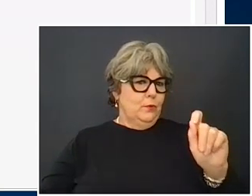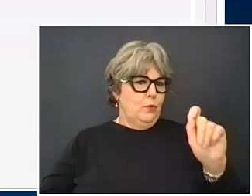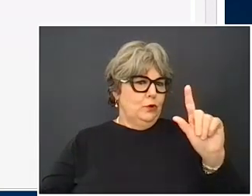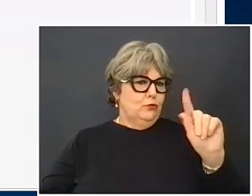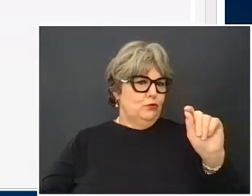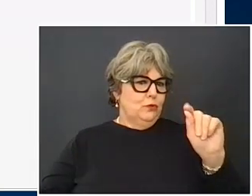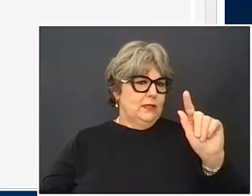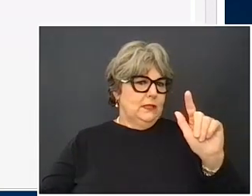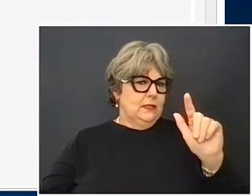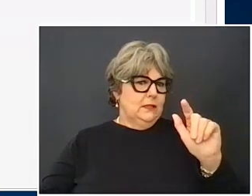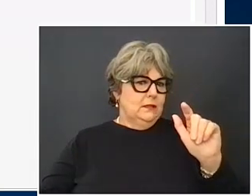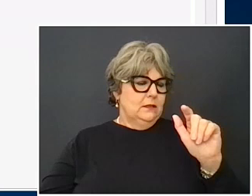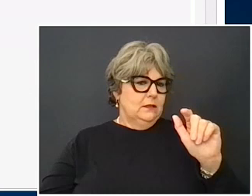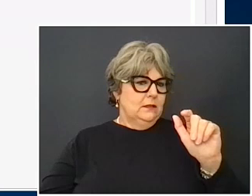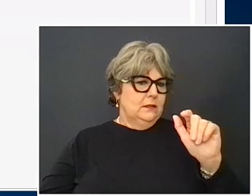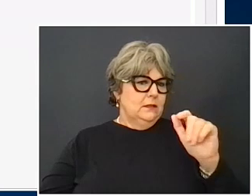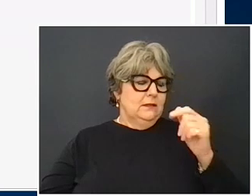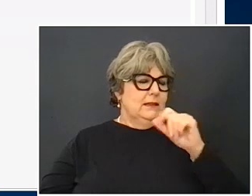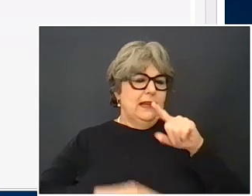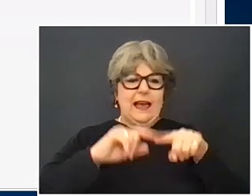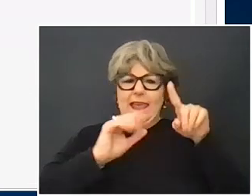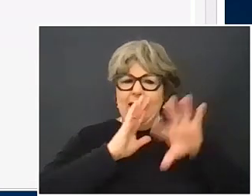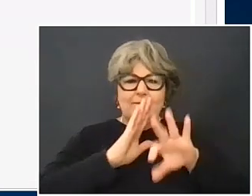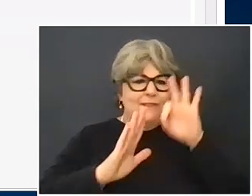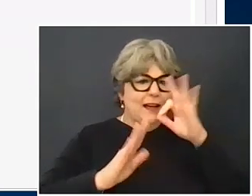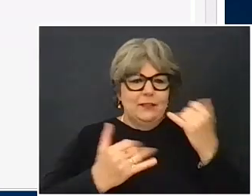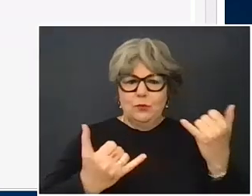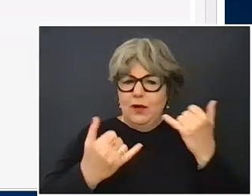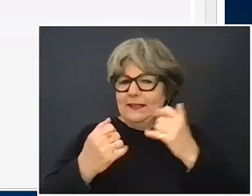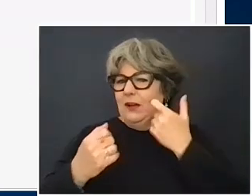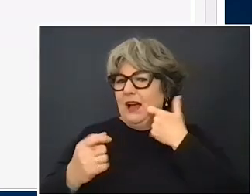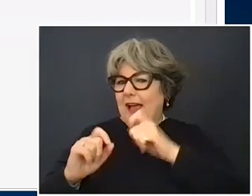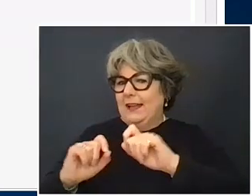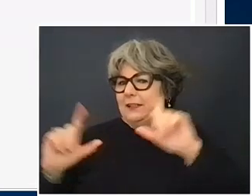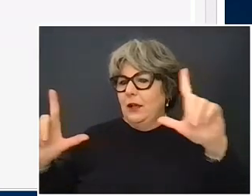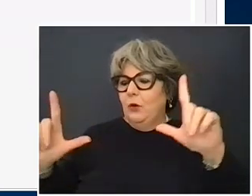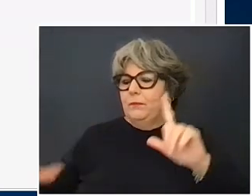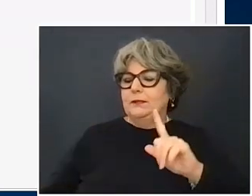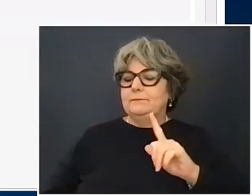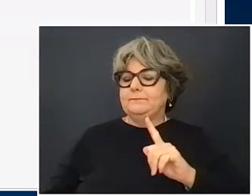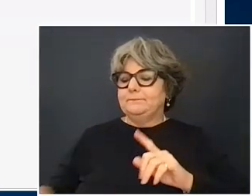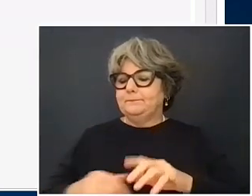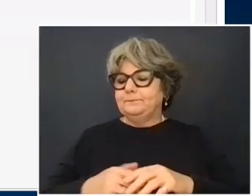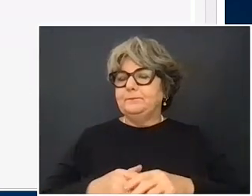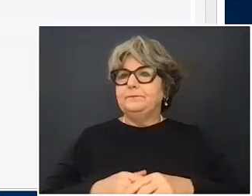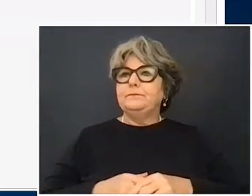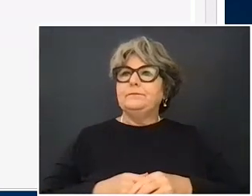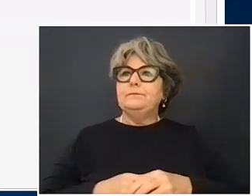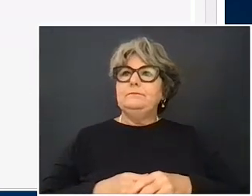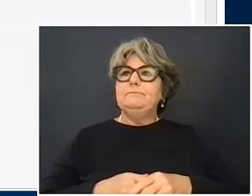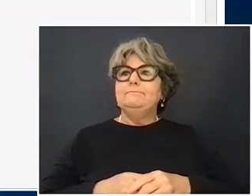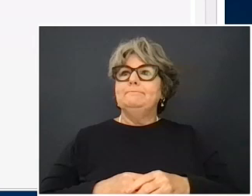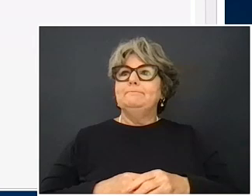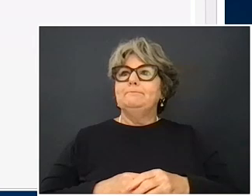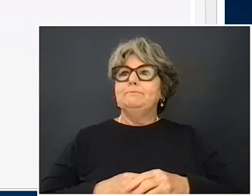right now. I'll look up- I had it open, but I let it get away from me. This whole right there. I want to make sure